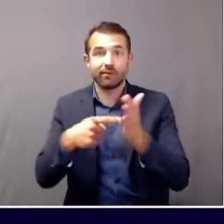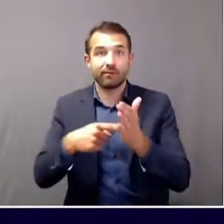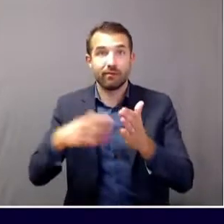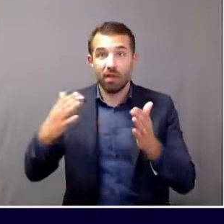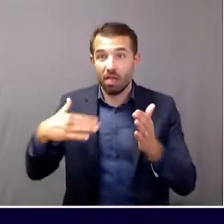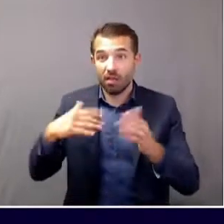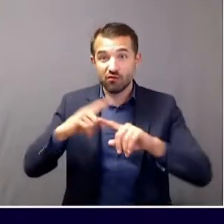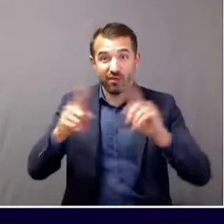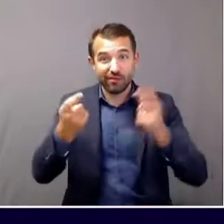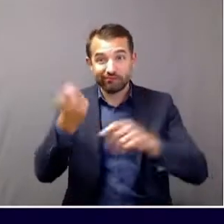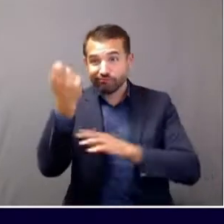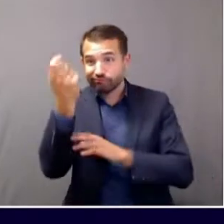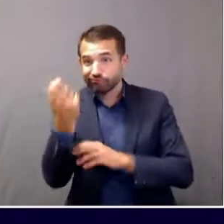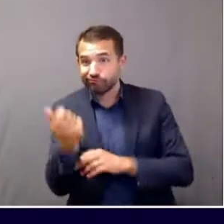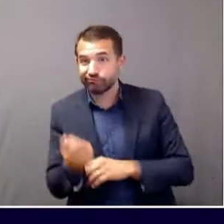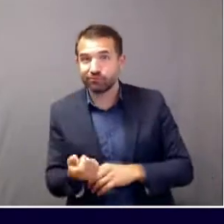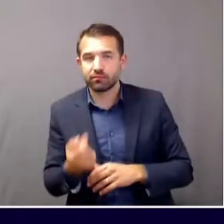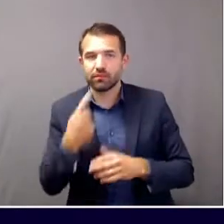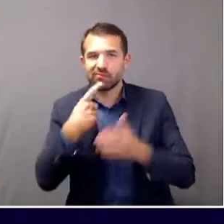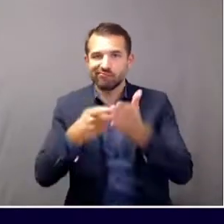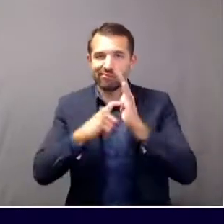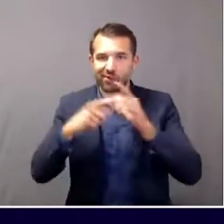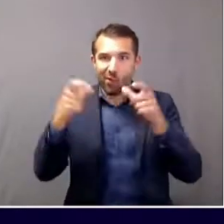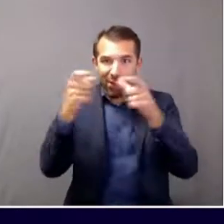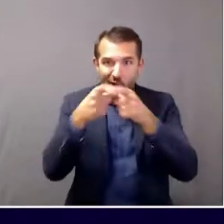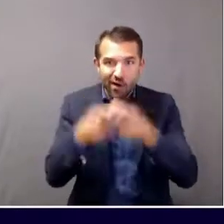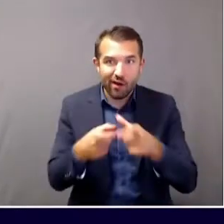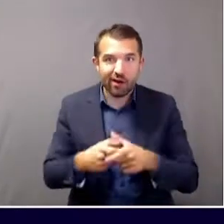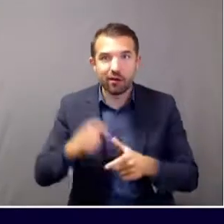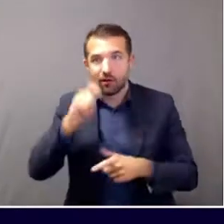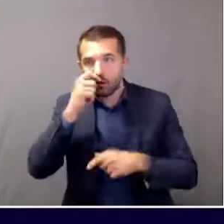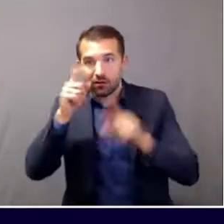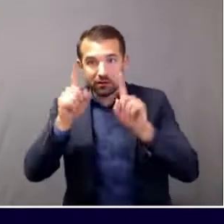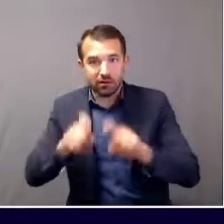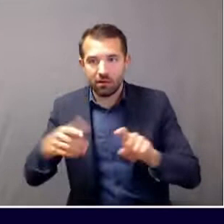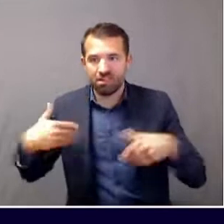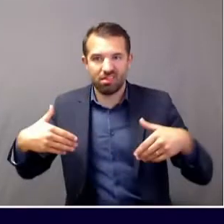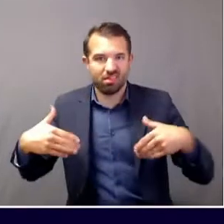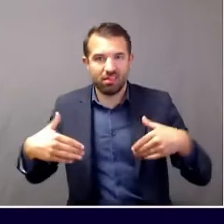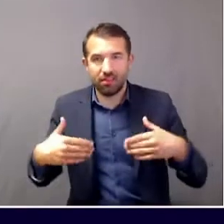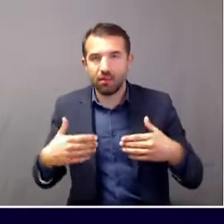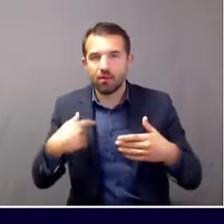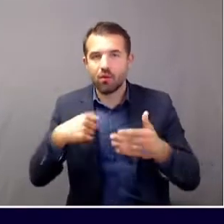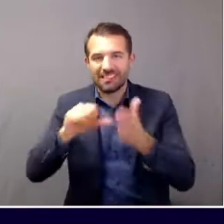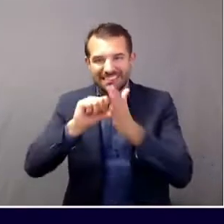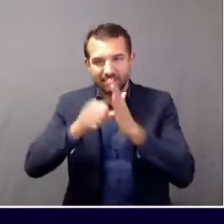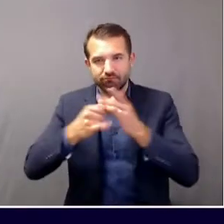requirements such as better use